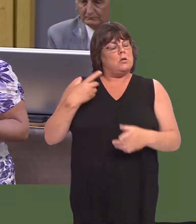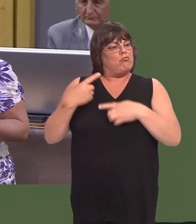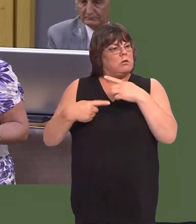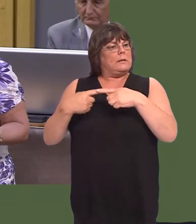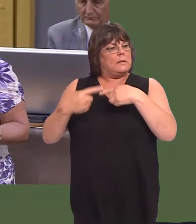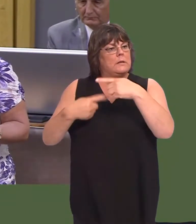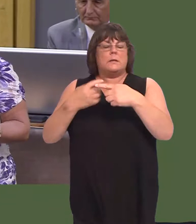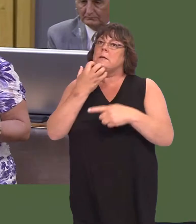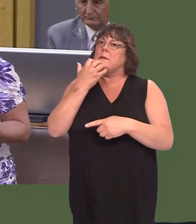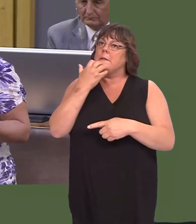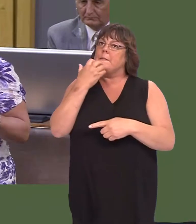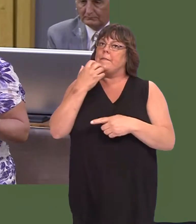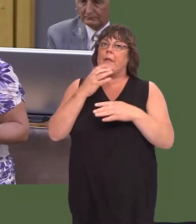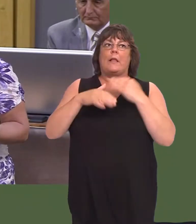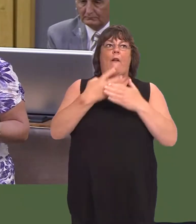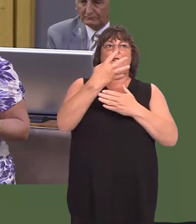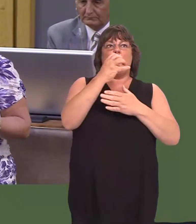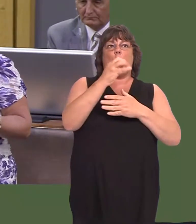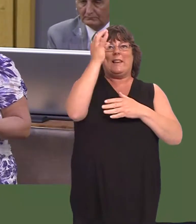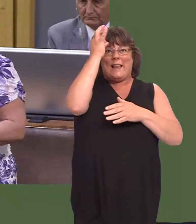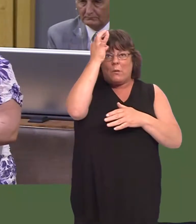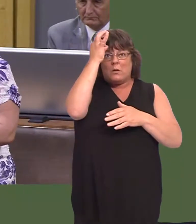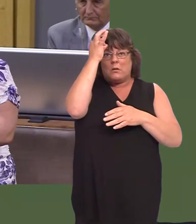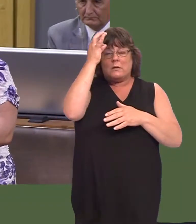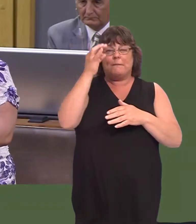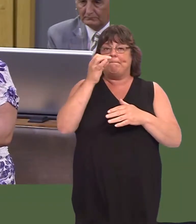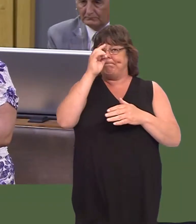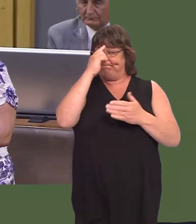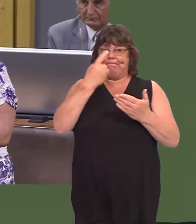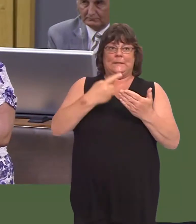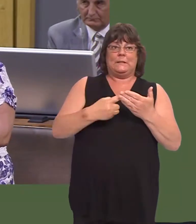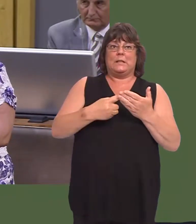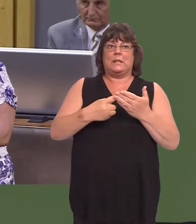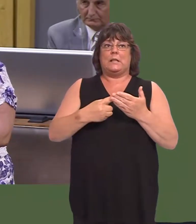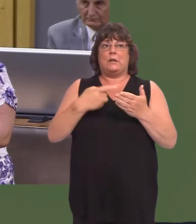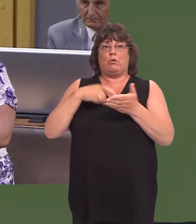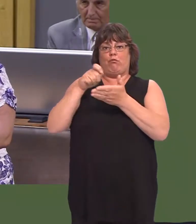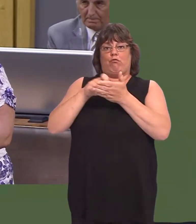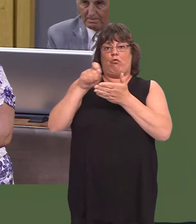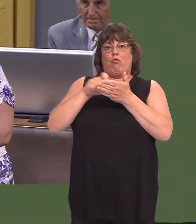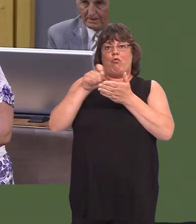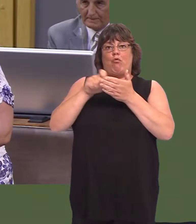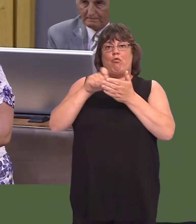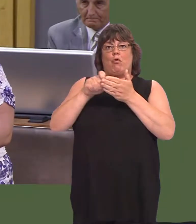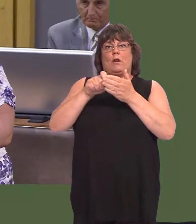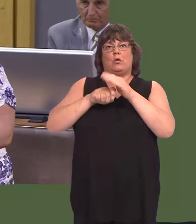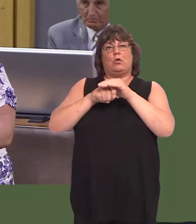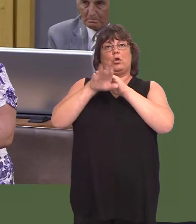The situation is now so bad that more than 40 councillors have taken the unprecedented step of writing to the councilís leader to complain.